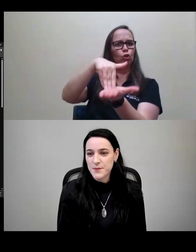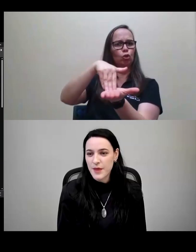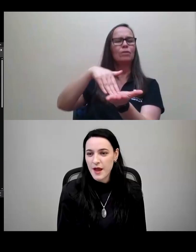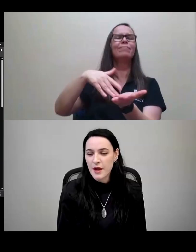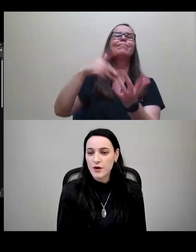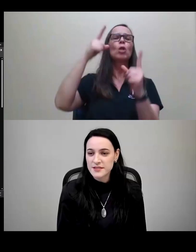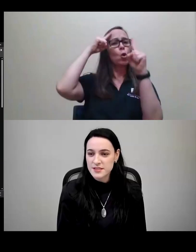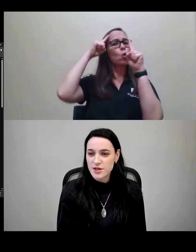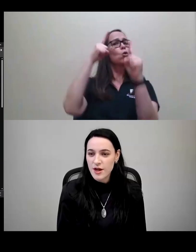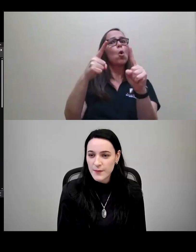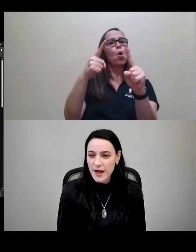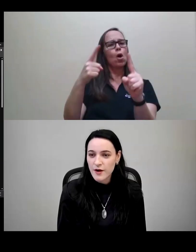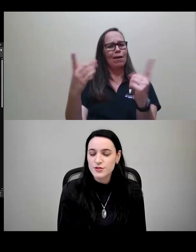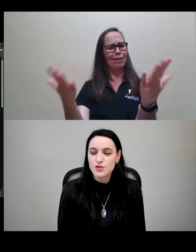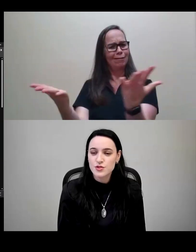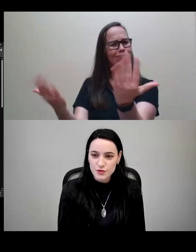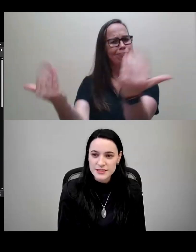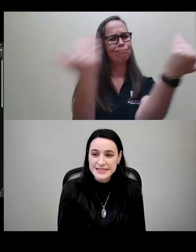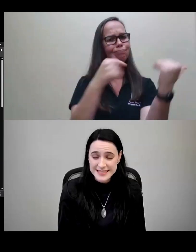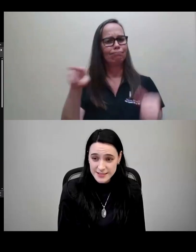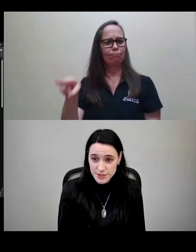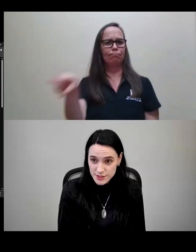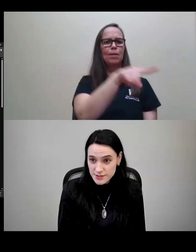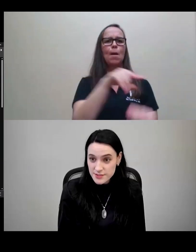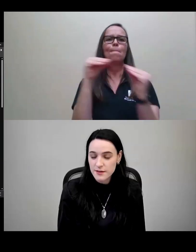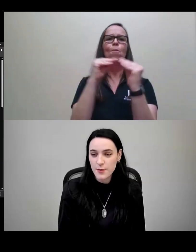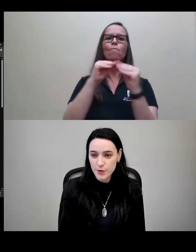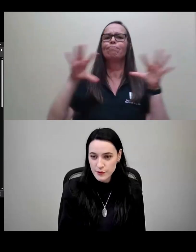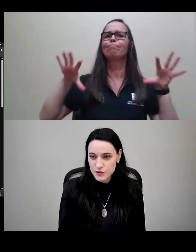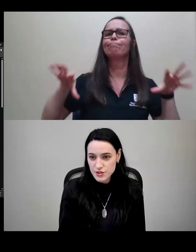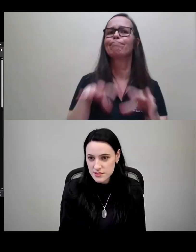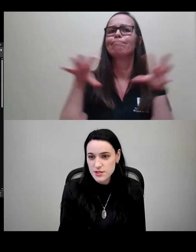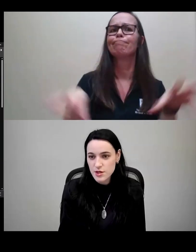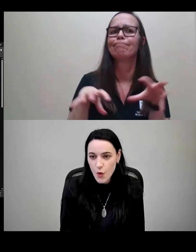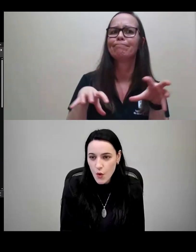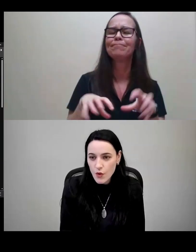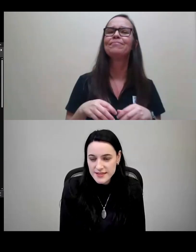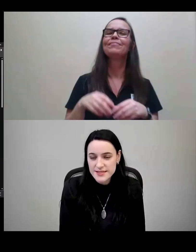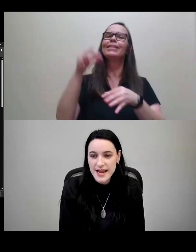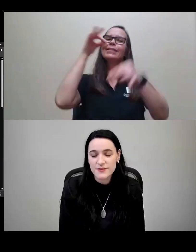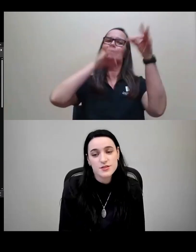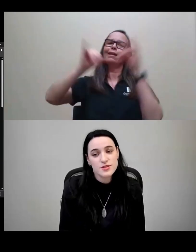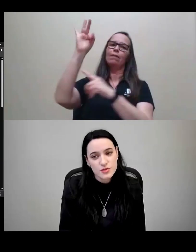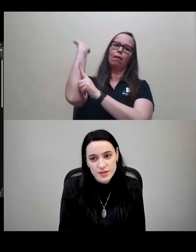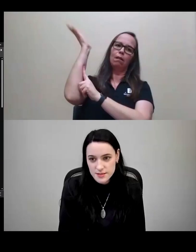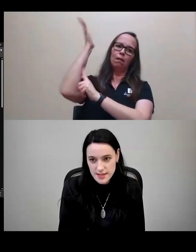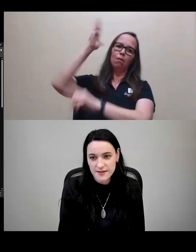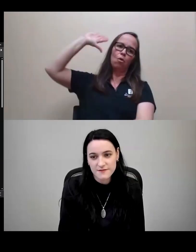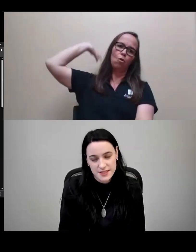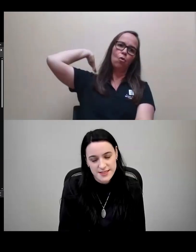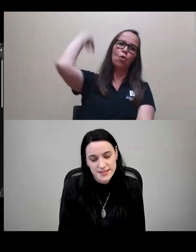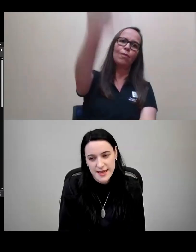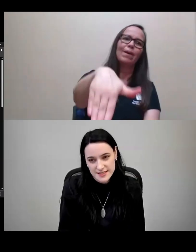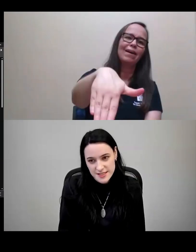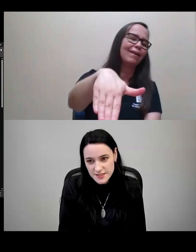I wanted to talk about student centered approaches. The goal is to have the students kind of lead the